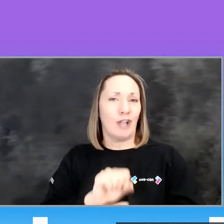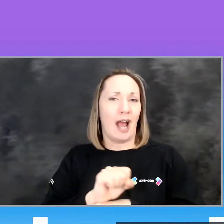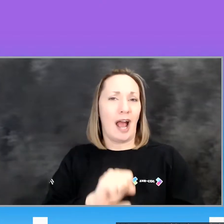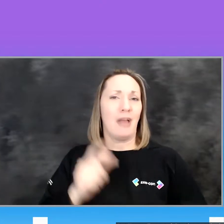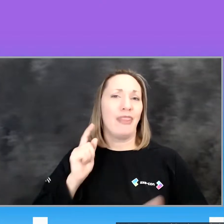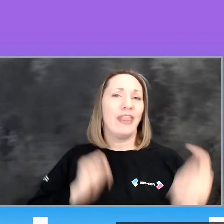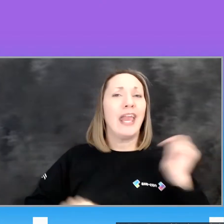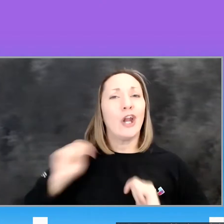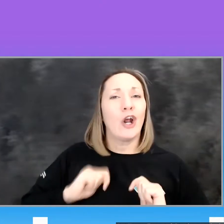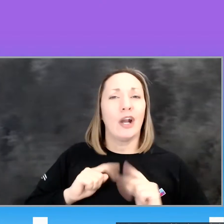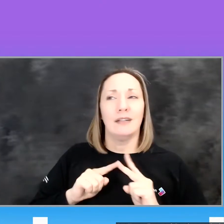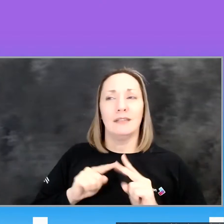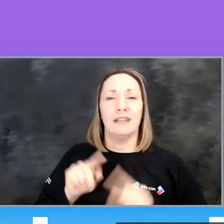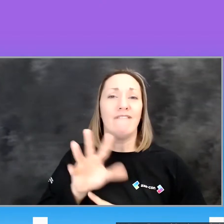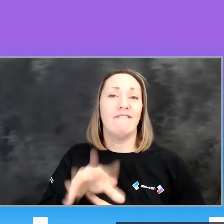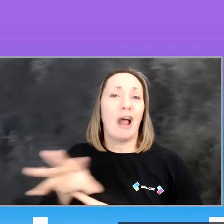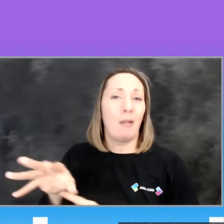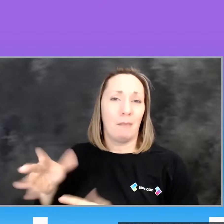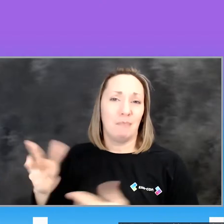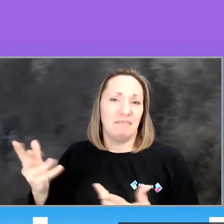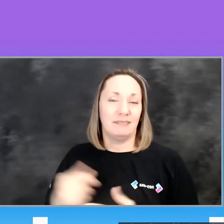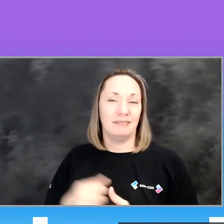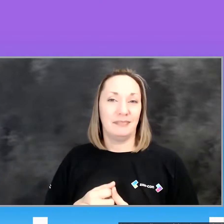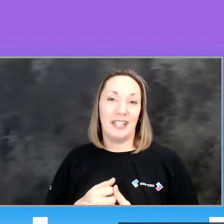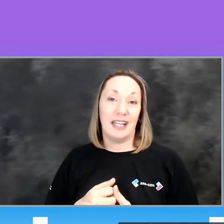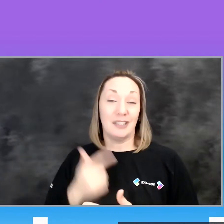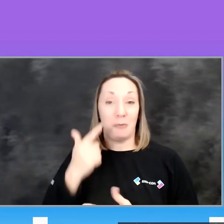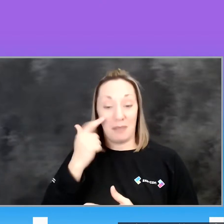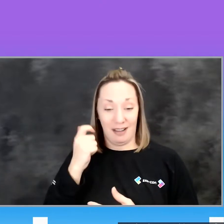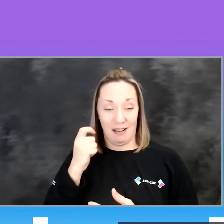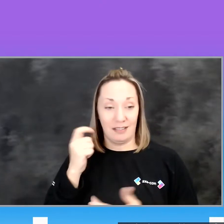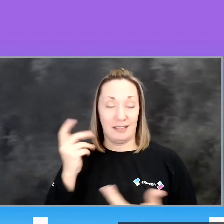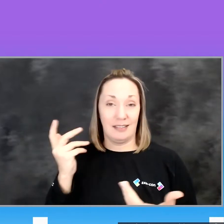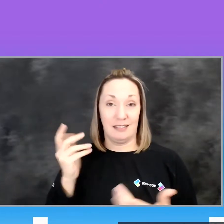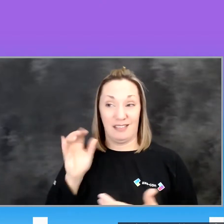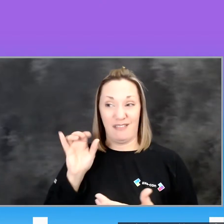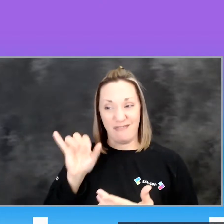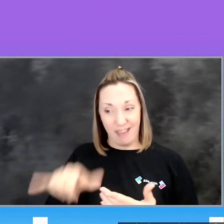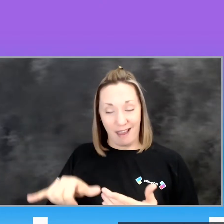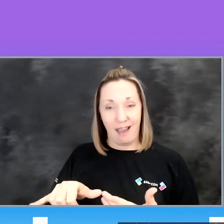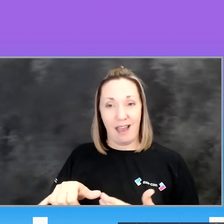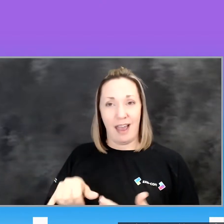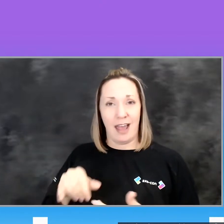job in in film. And because of